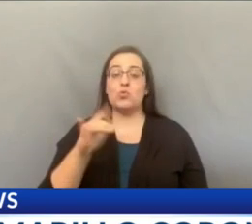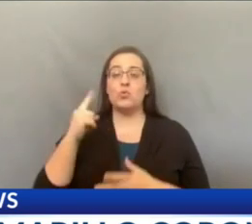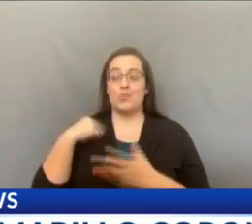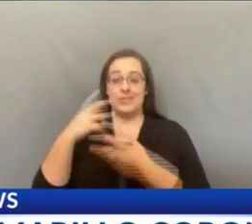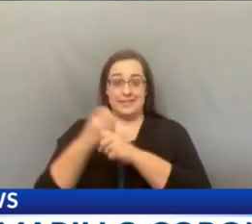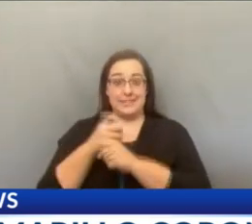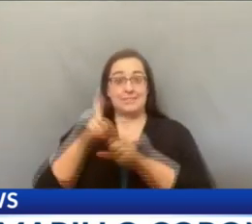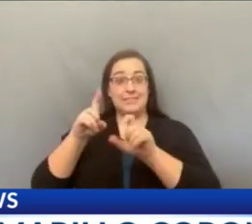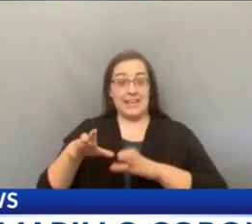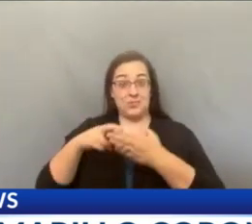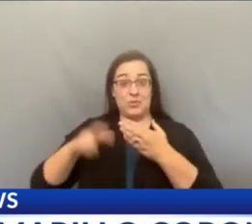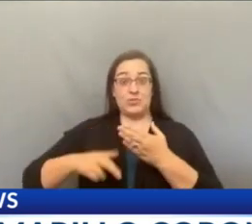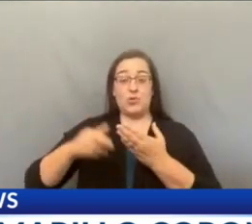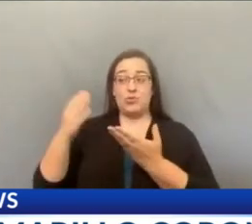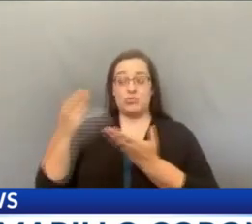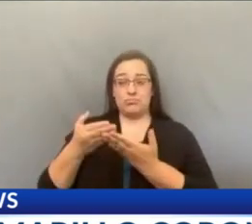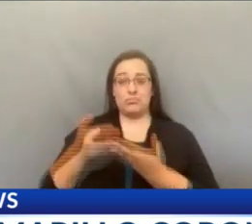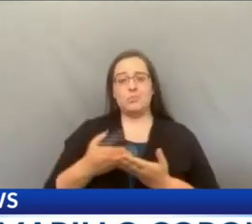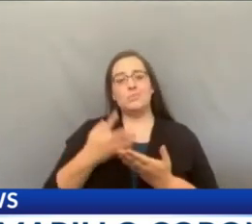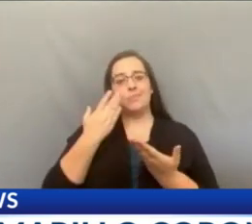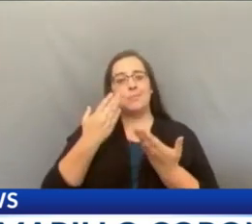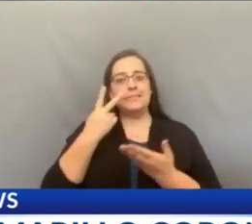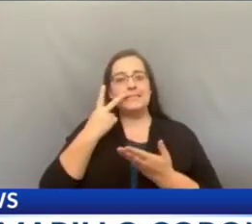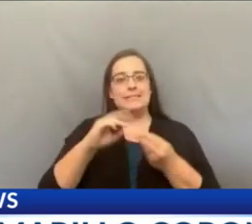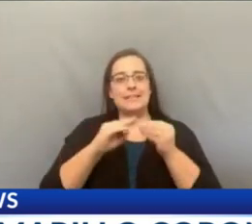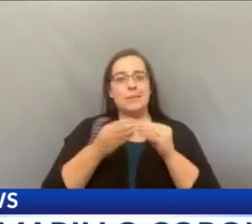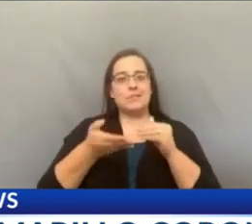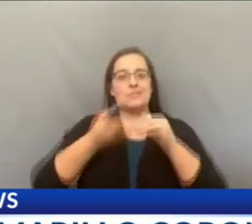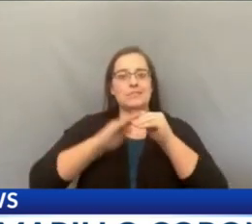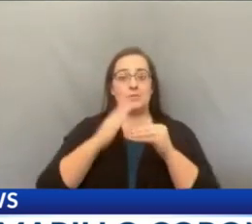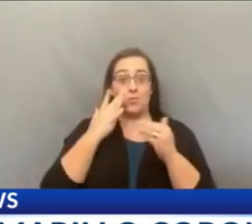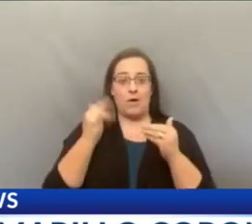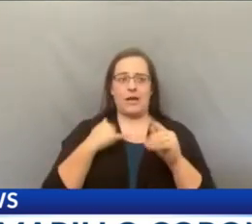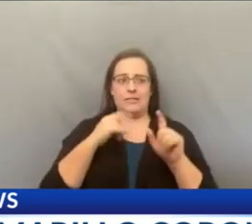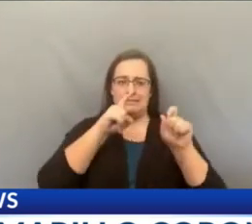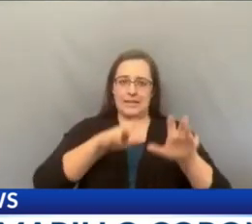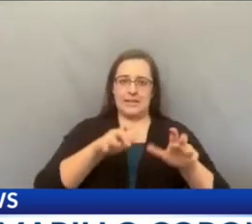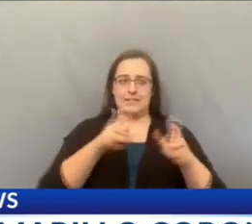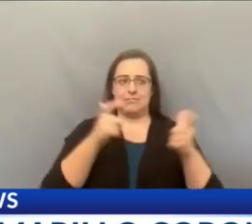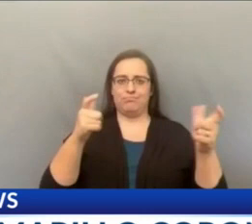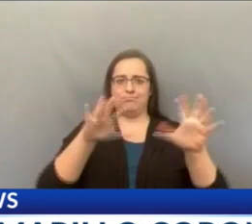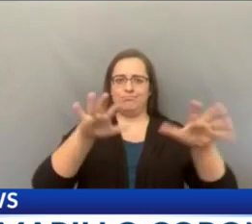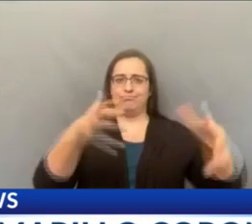COMPLIANT WITH THE GOVERNOR'S ORDER TO TEST ALL RESIDENTS AND STAFF AT NURSING HOMES. ONCE THESE RESULTS BEGIN TO COME